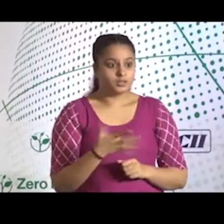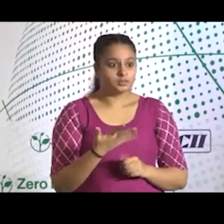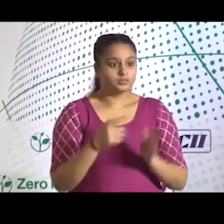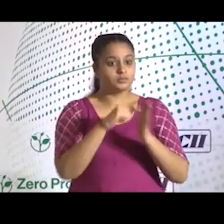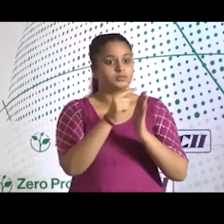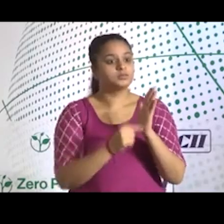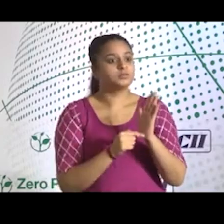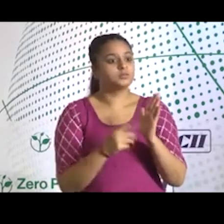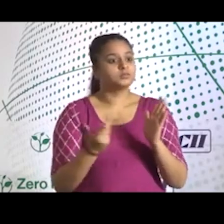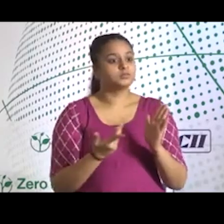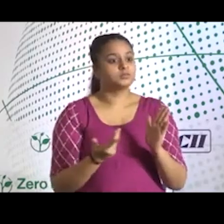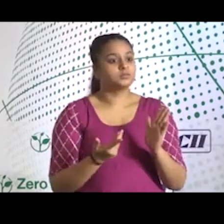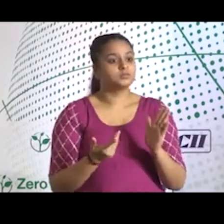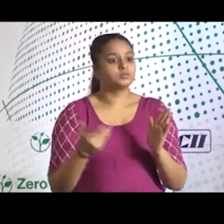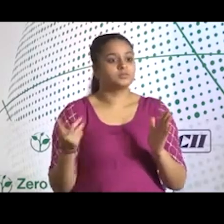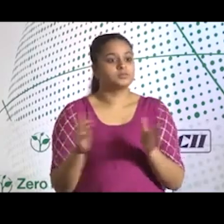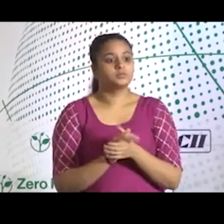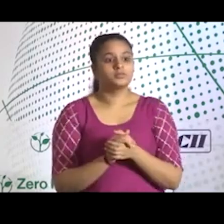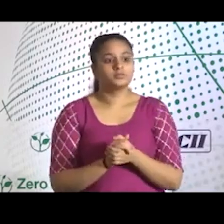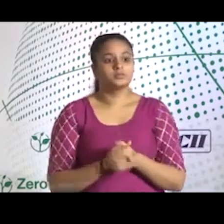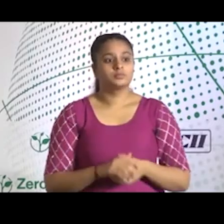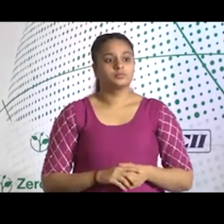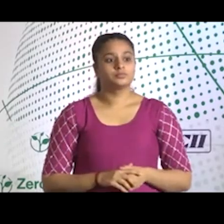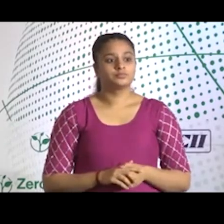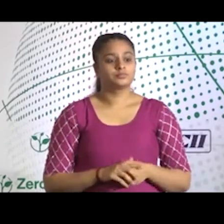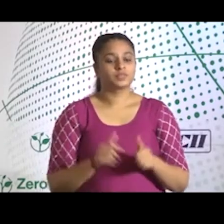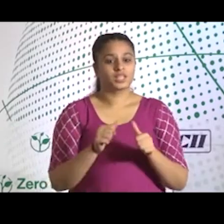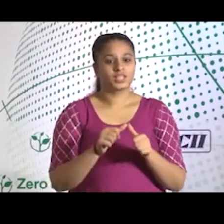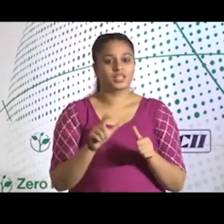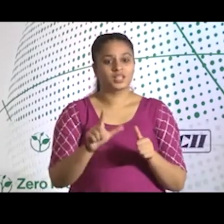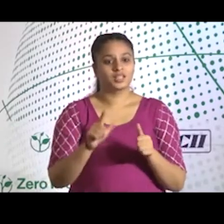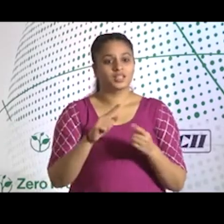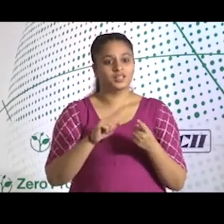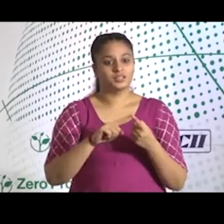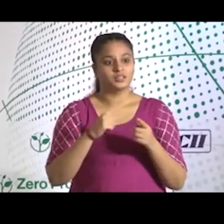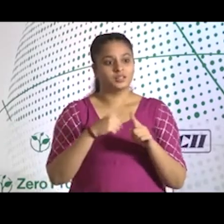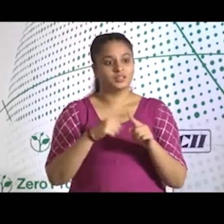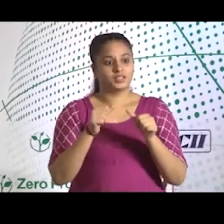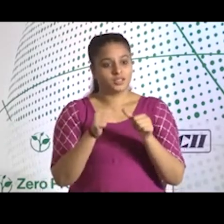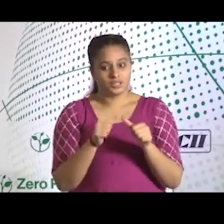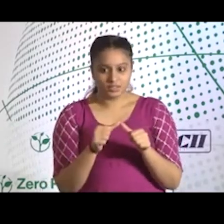Of it is an alexa, which is, you know, something my mother uses